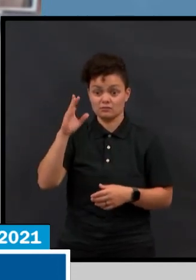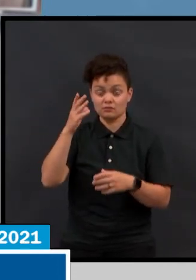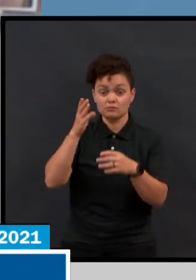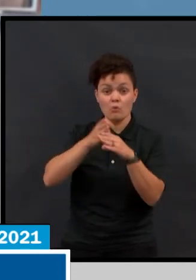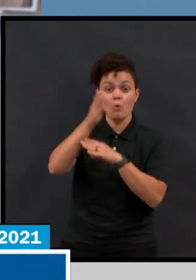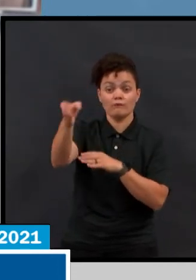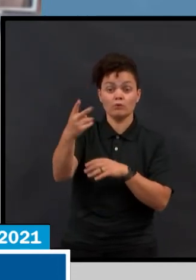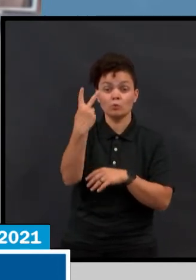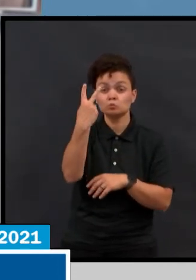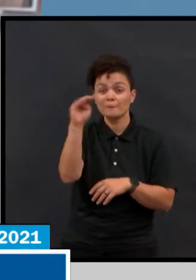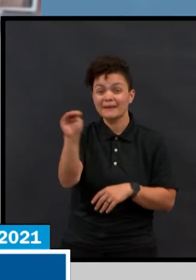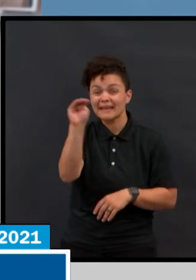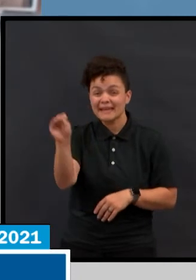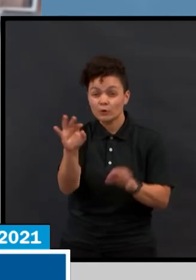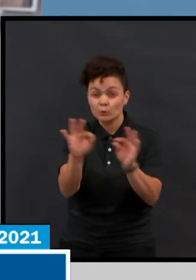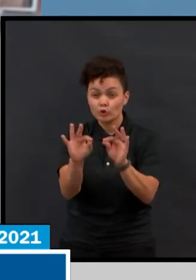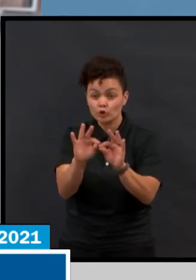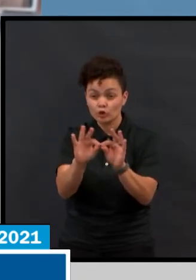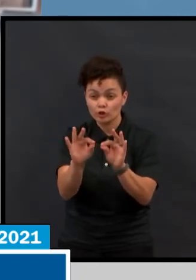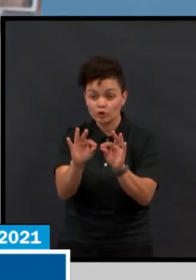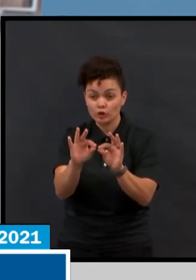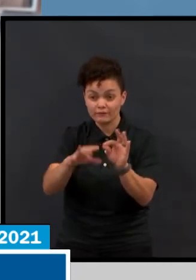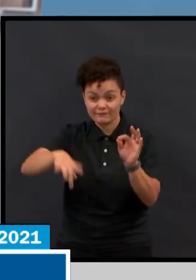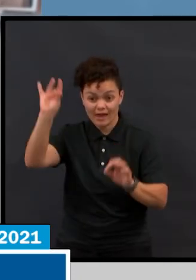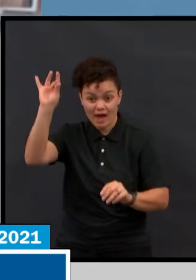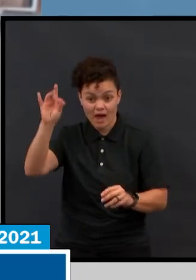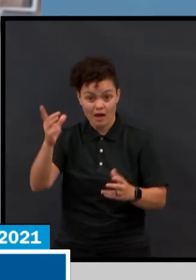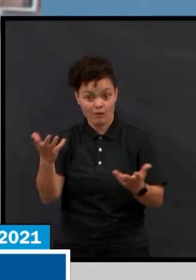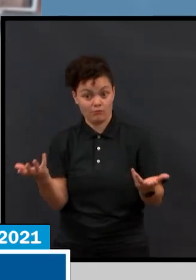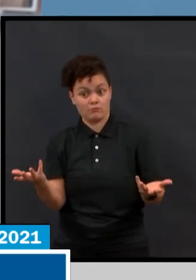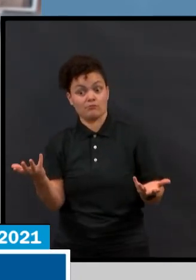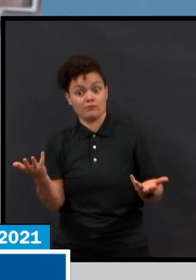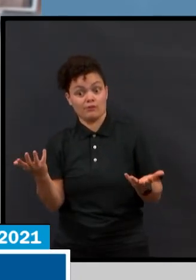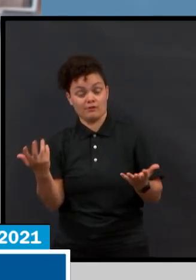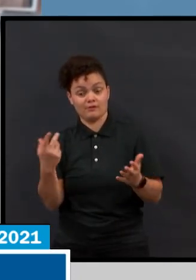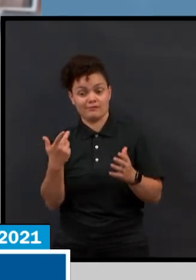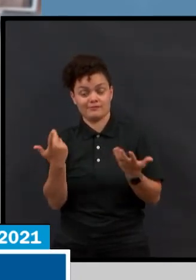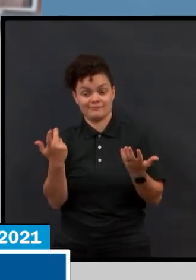so as you can see the officers are out there they're making a huge difference and doing some